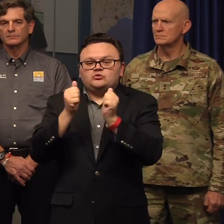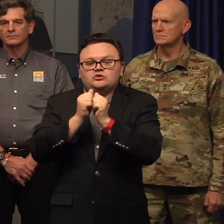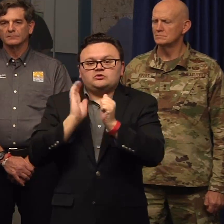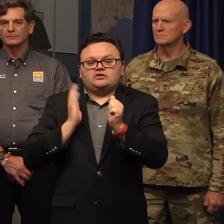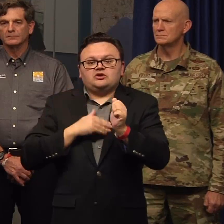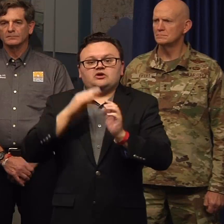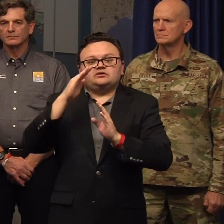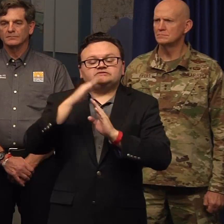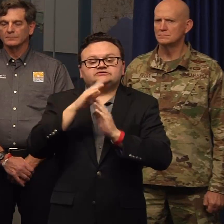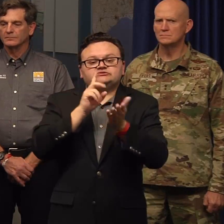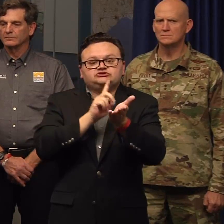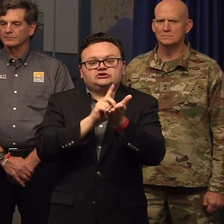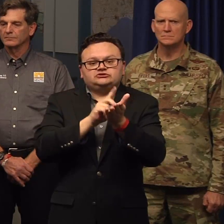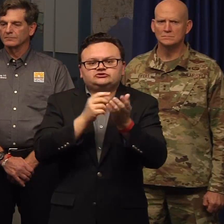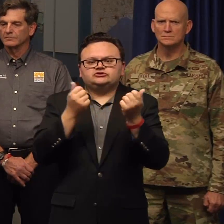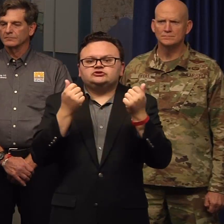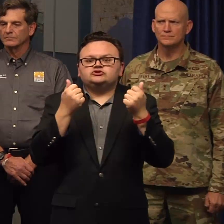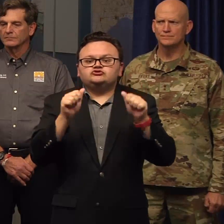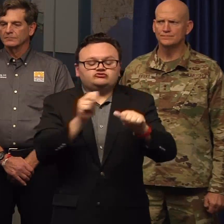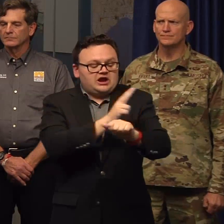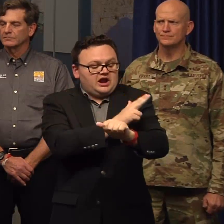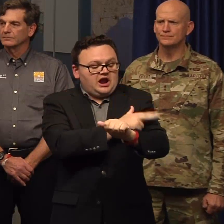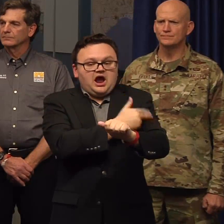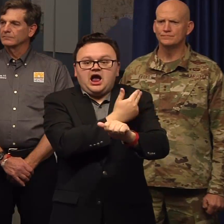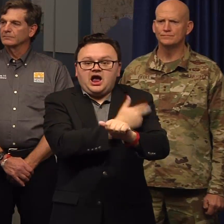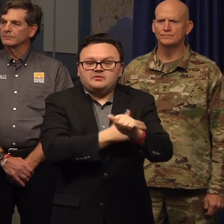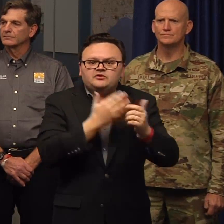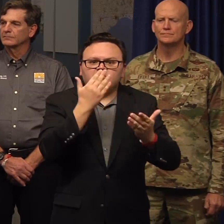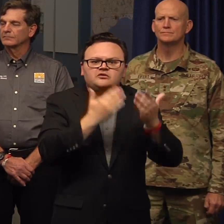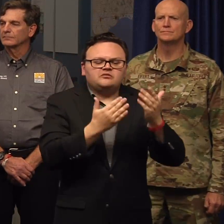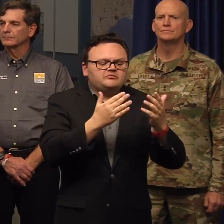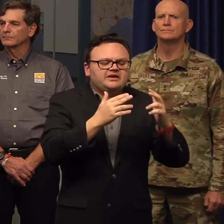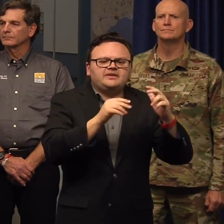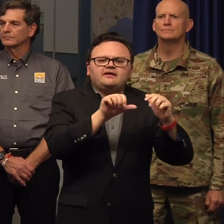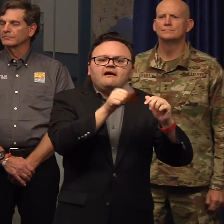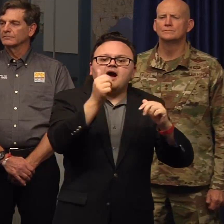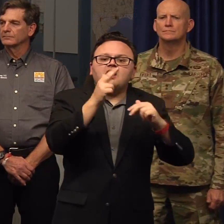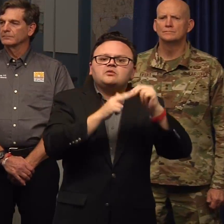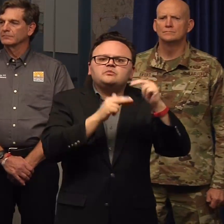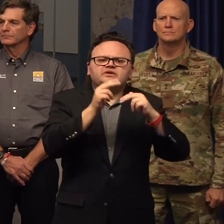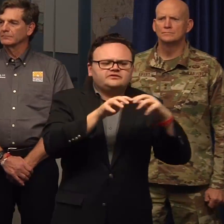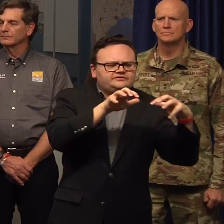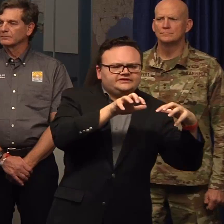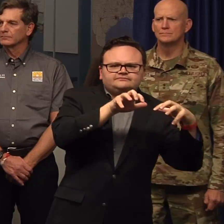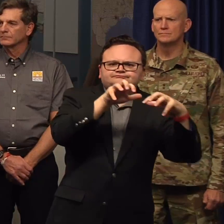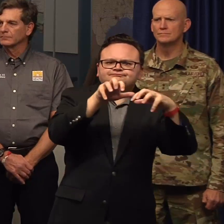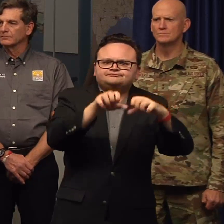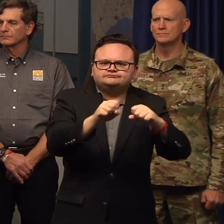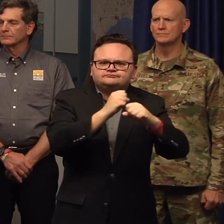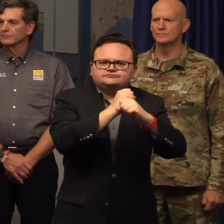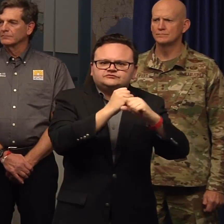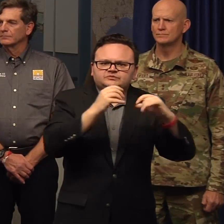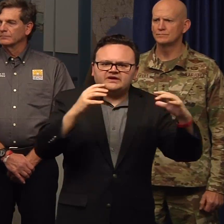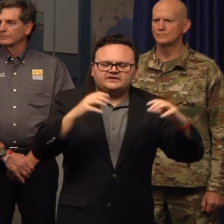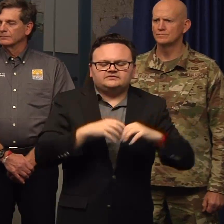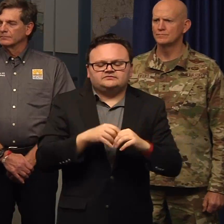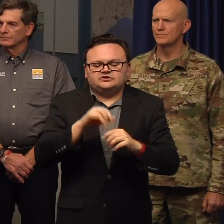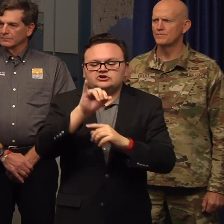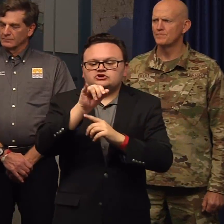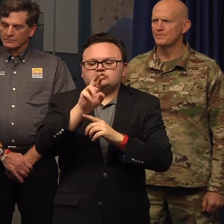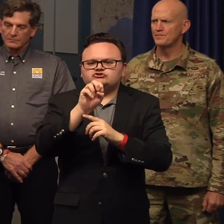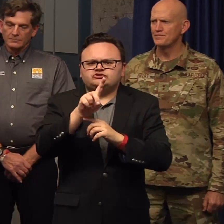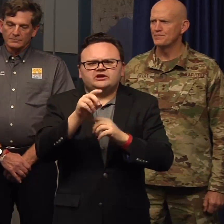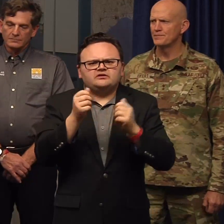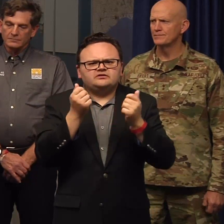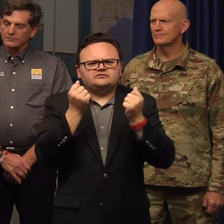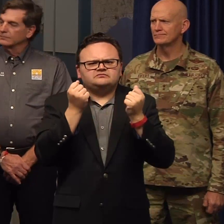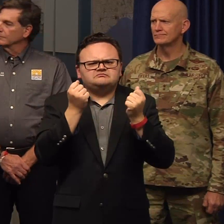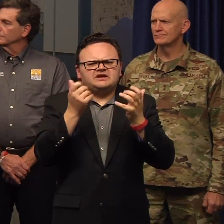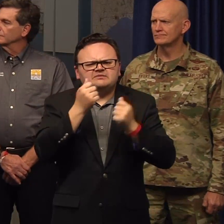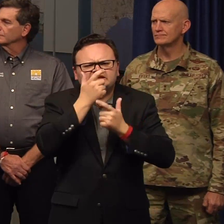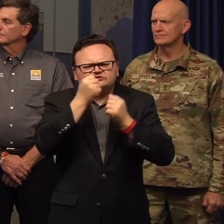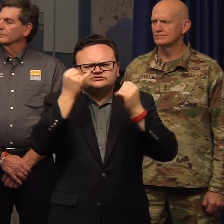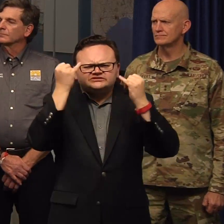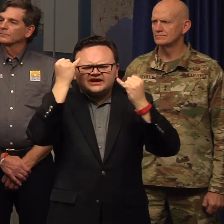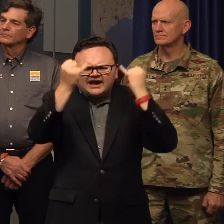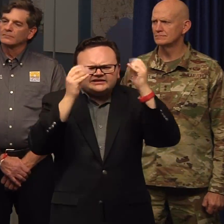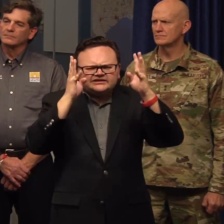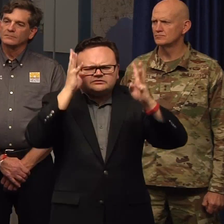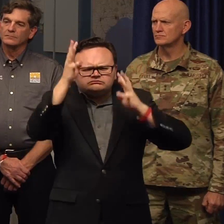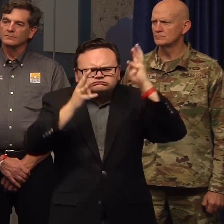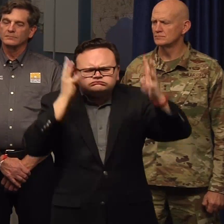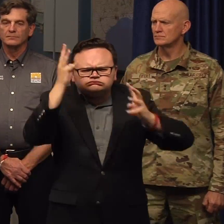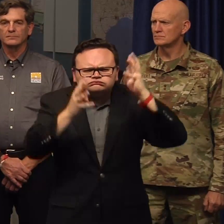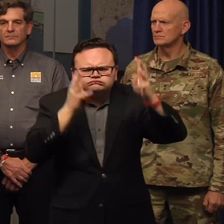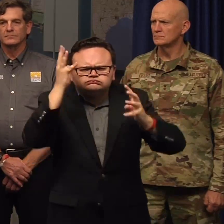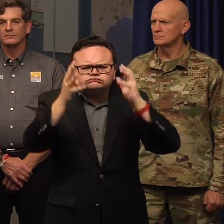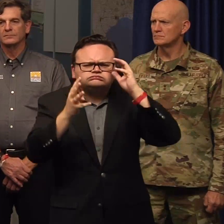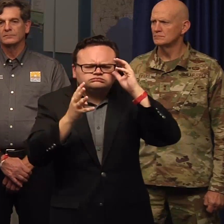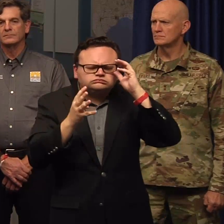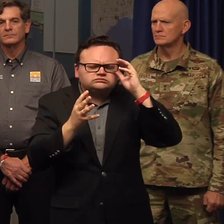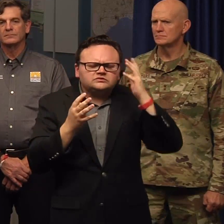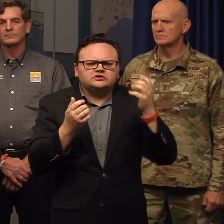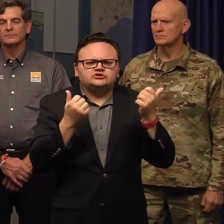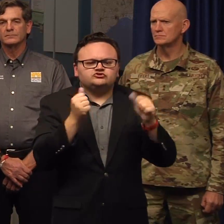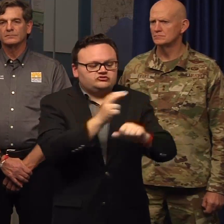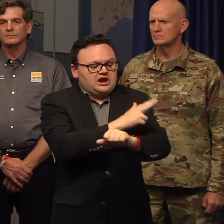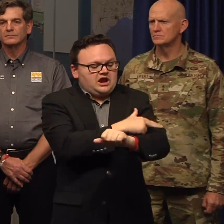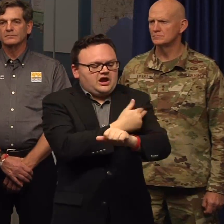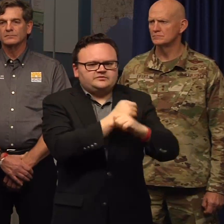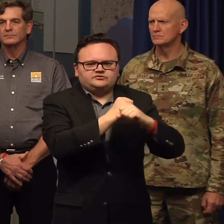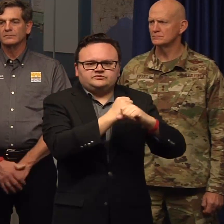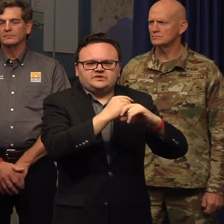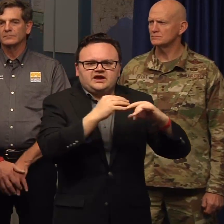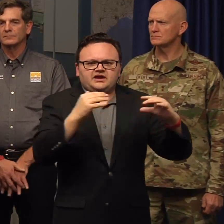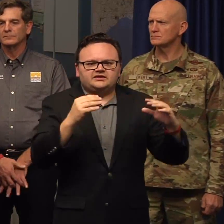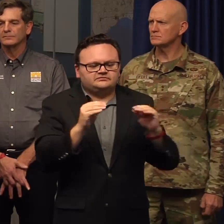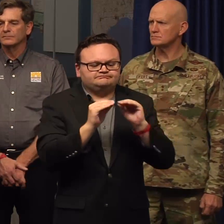ABOUT IS HOSPITAL CAPACITY.